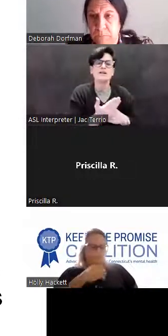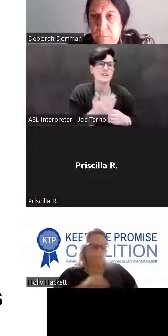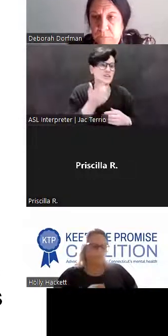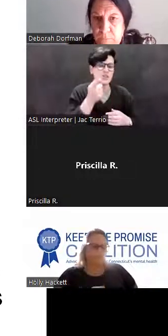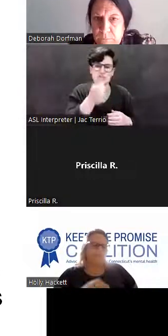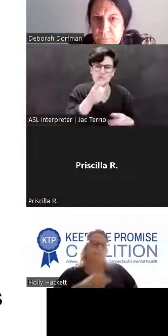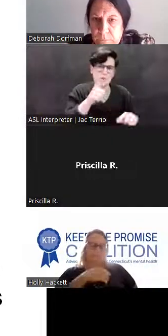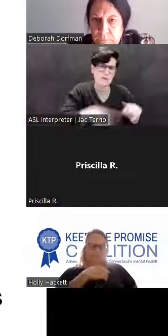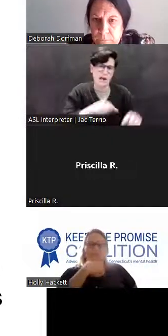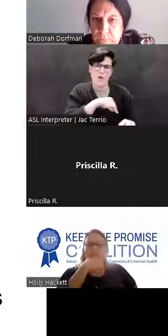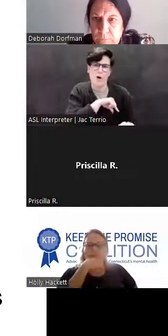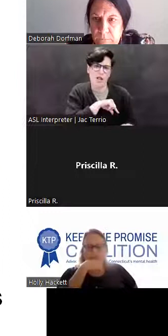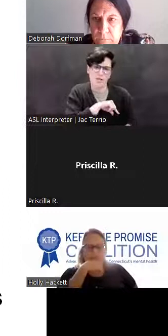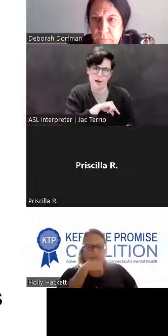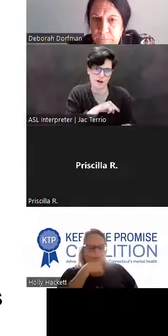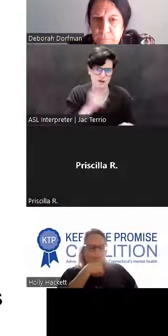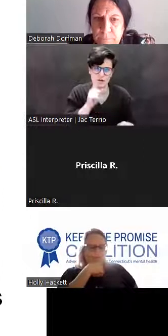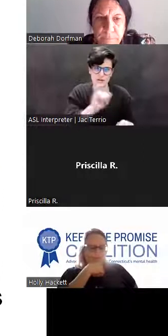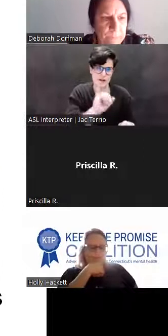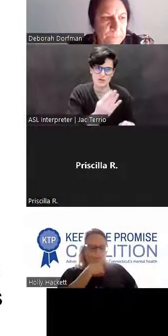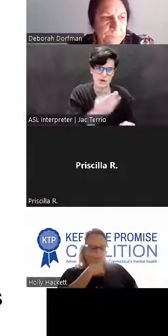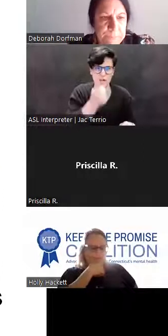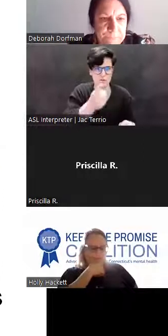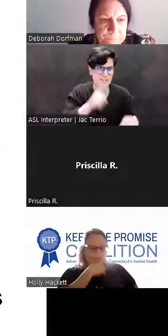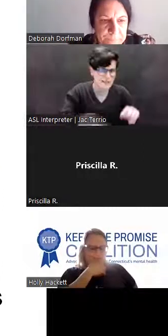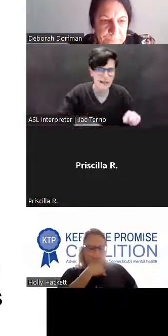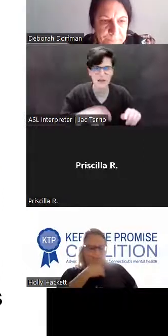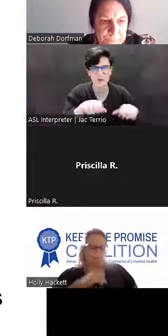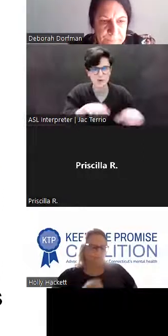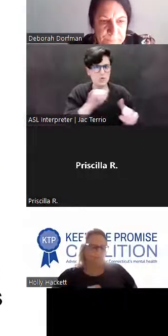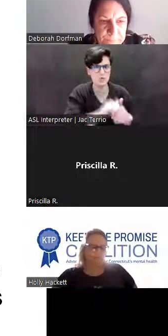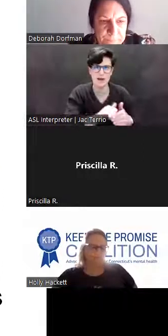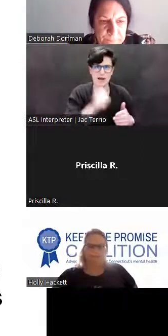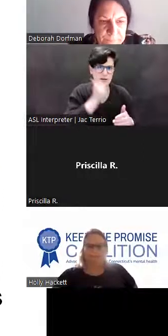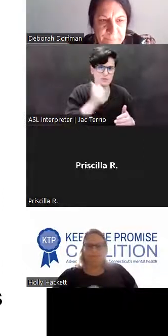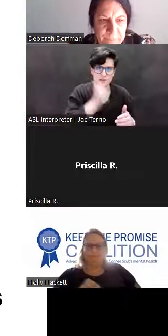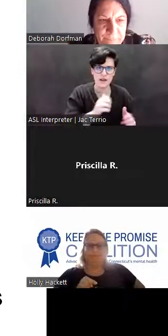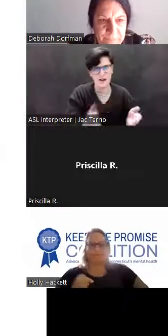that essential Duke do duty. 15:17:21 I'll turn back over to deb in the